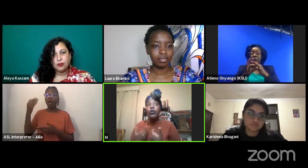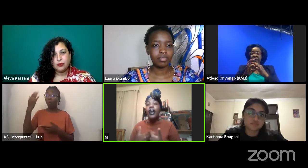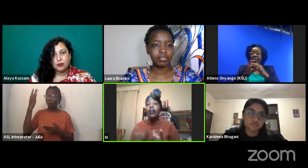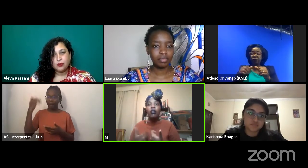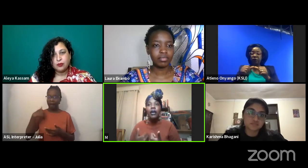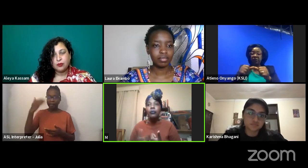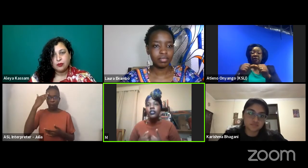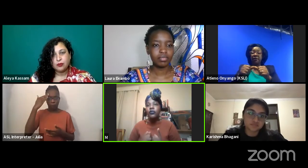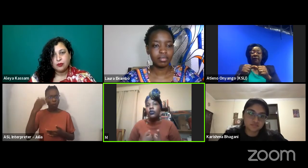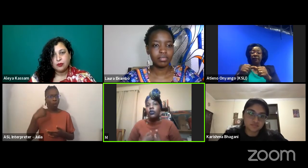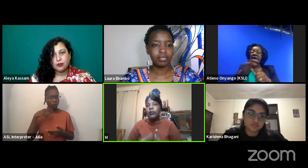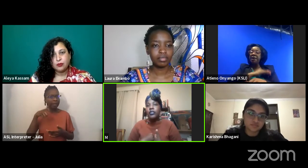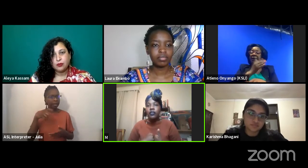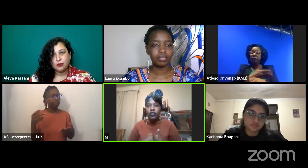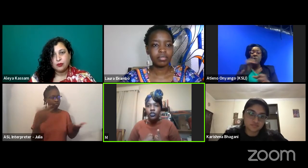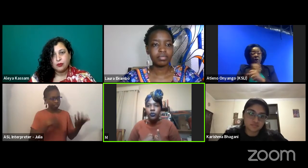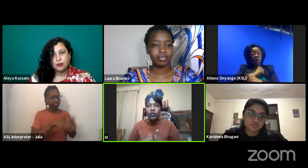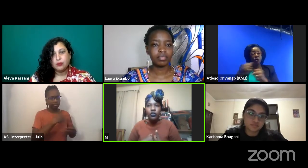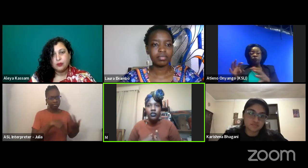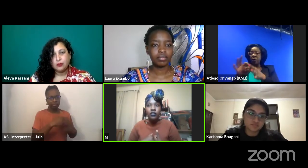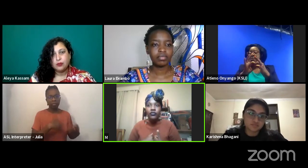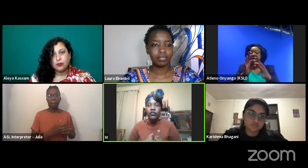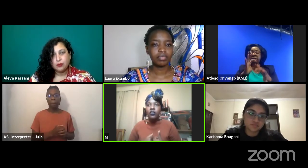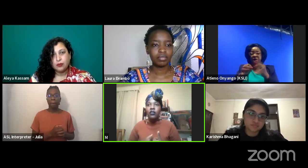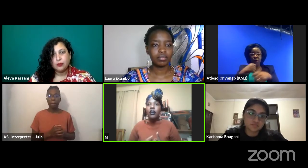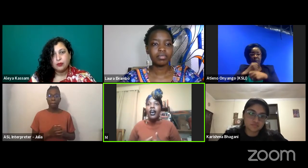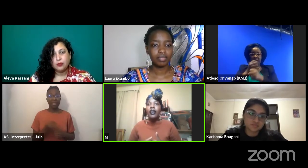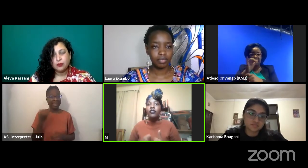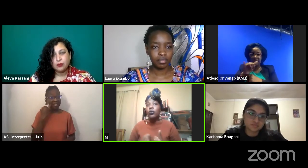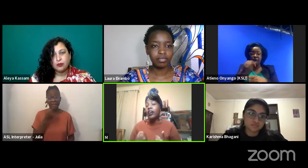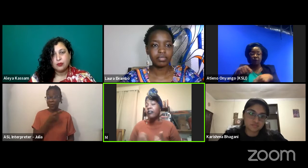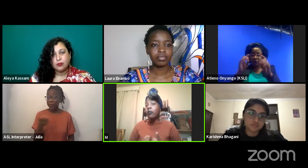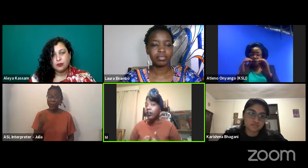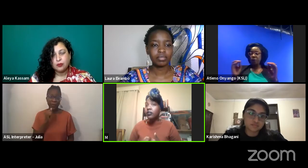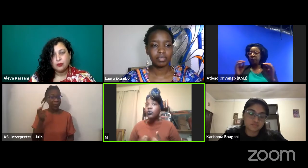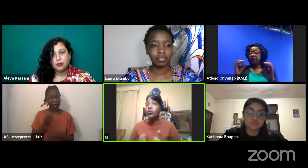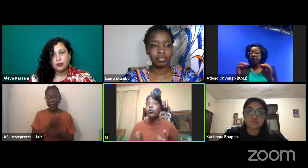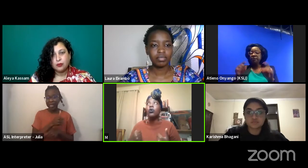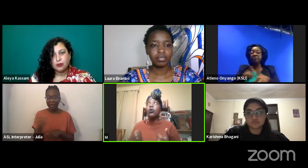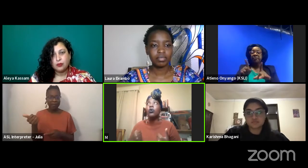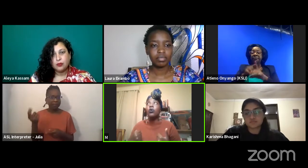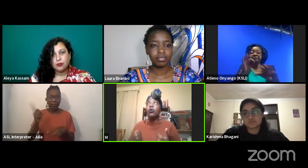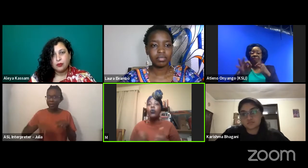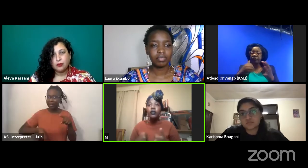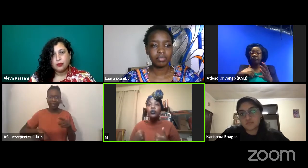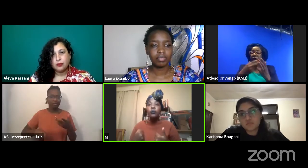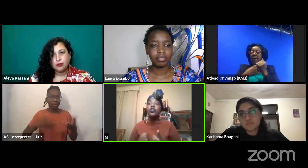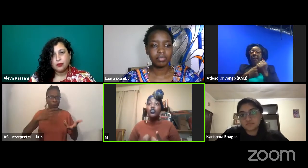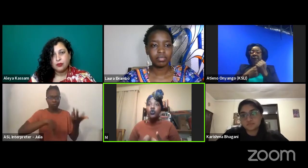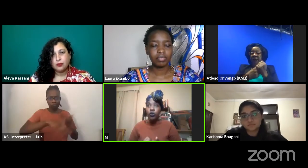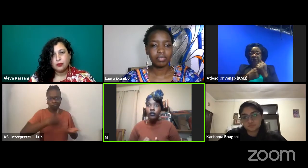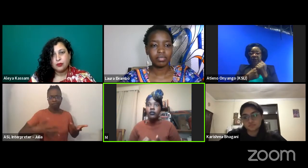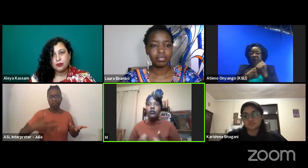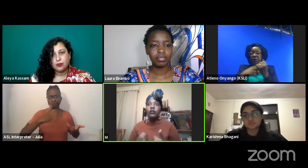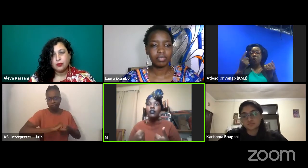You cannot collaborate if you do not maintain the energy within yourself. And if you don't have partners who are willing to make sure